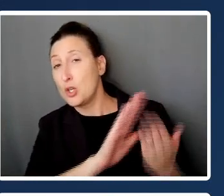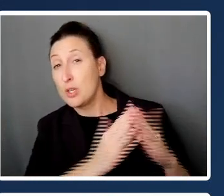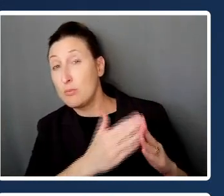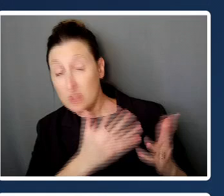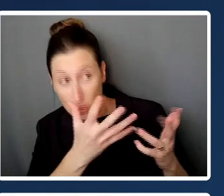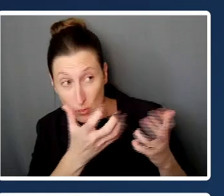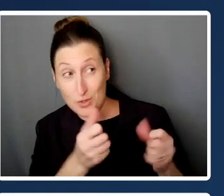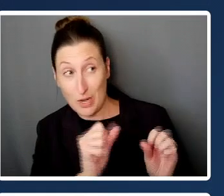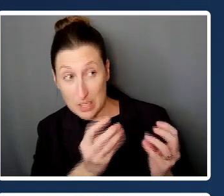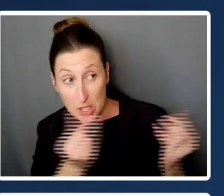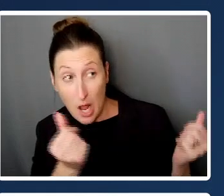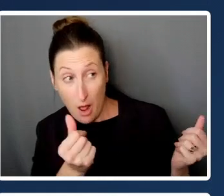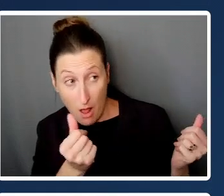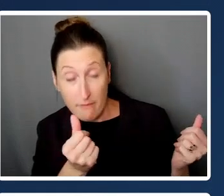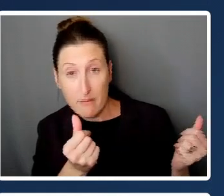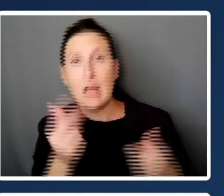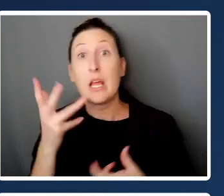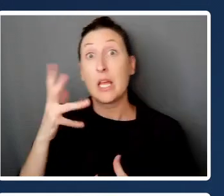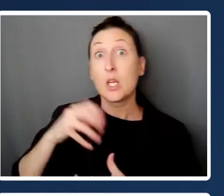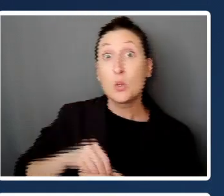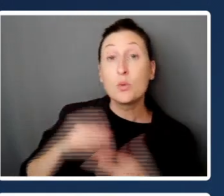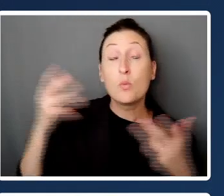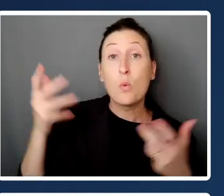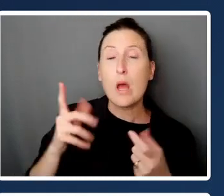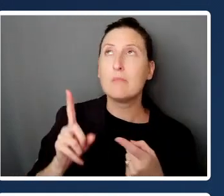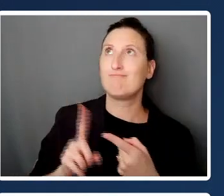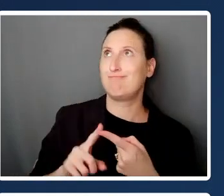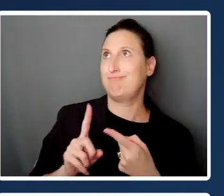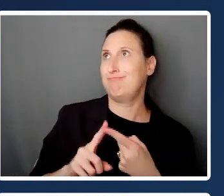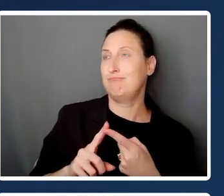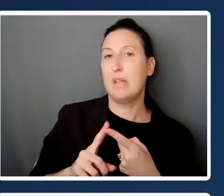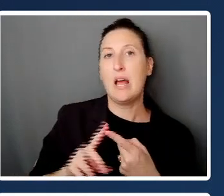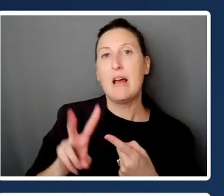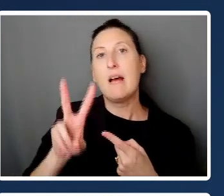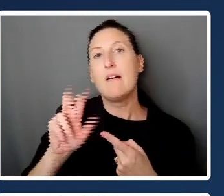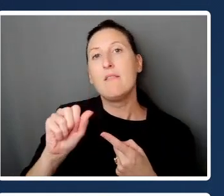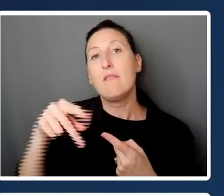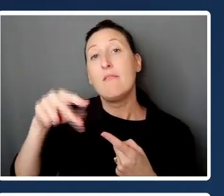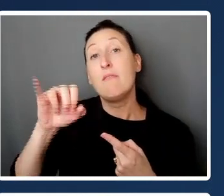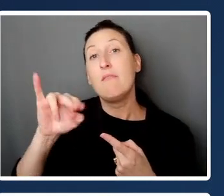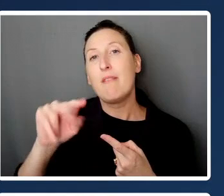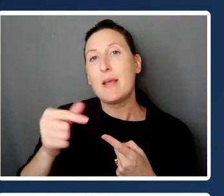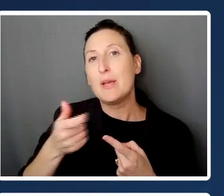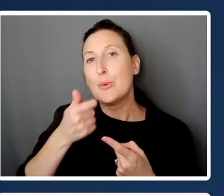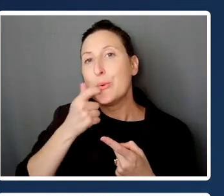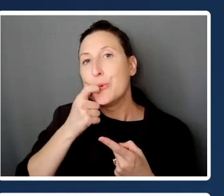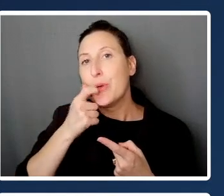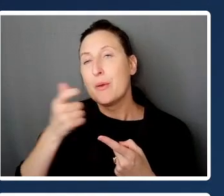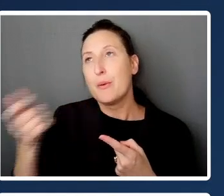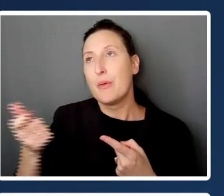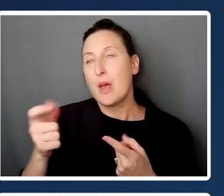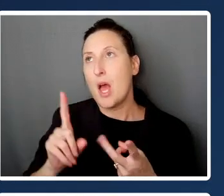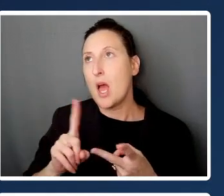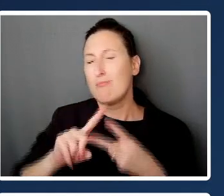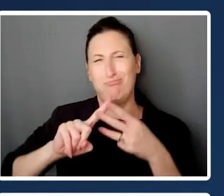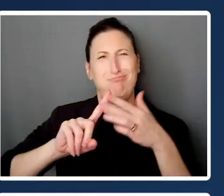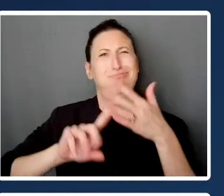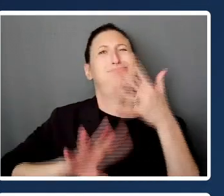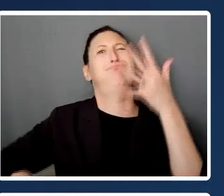including such things as vaping. And I mean, they just had a whole list of problems they wanted to